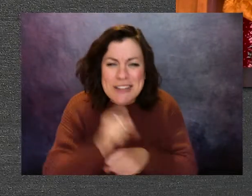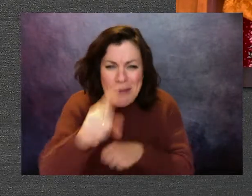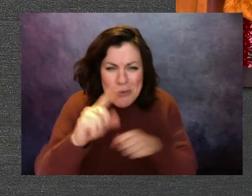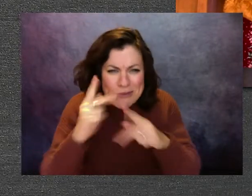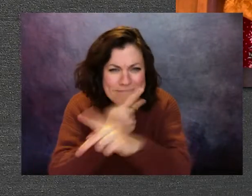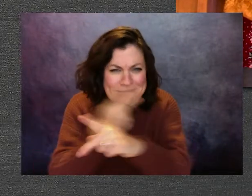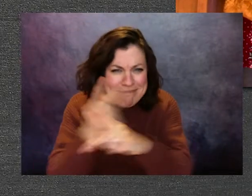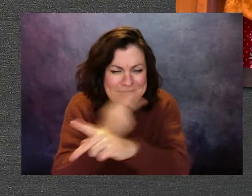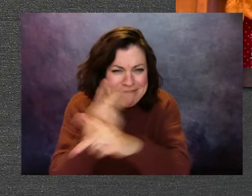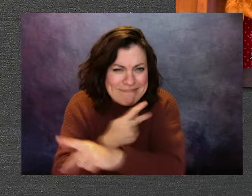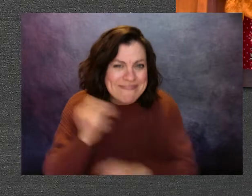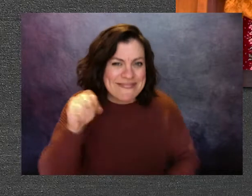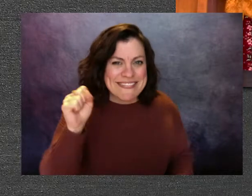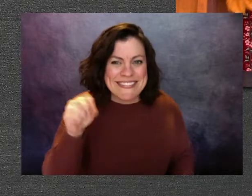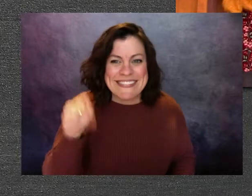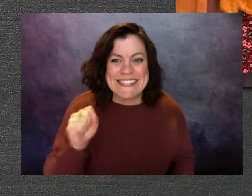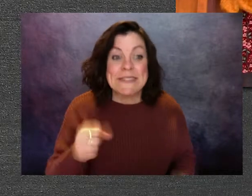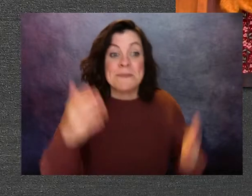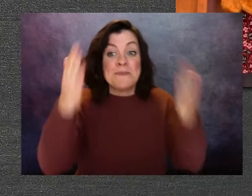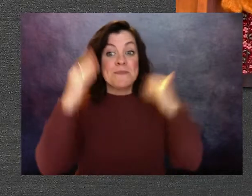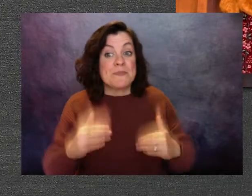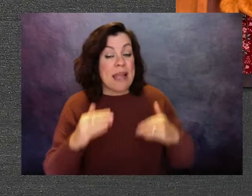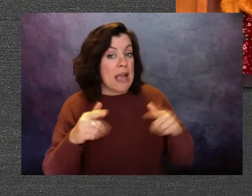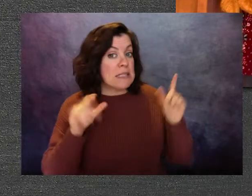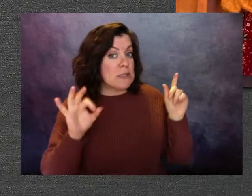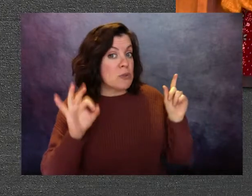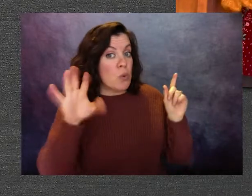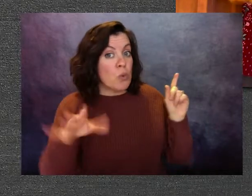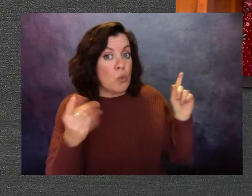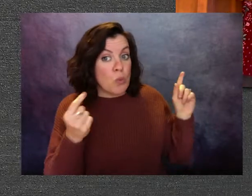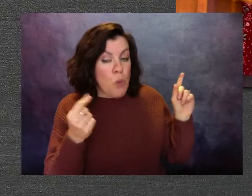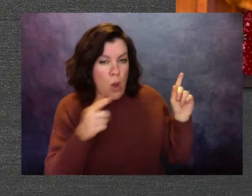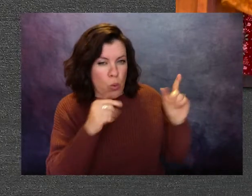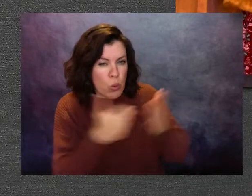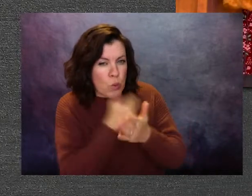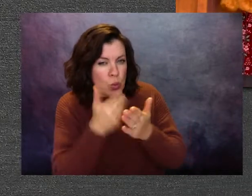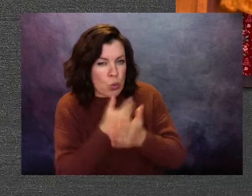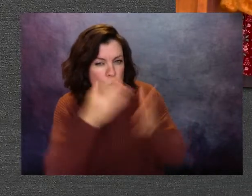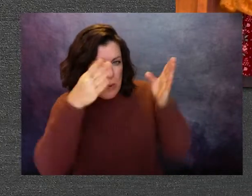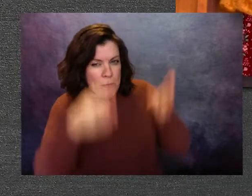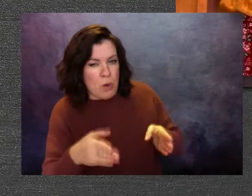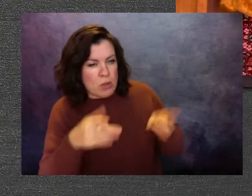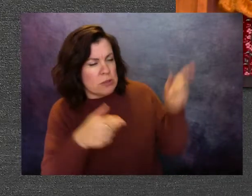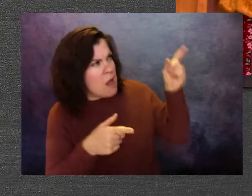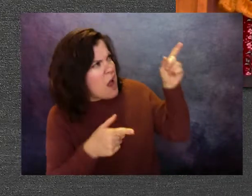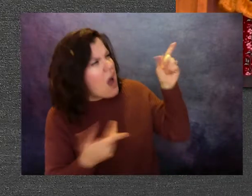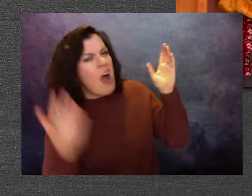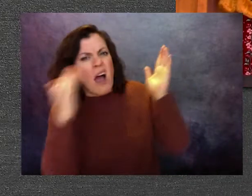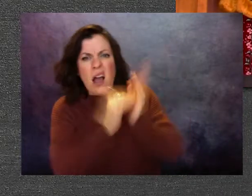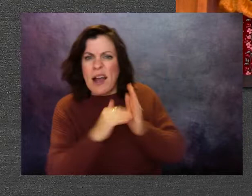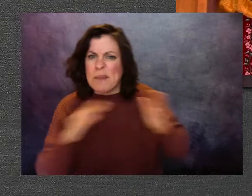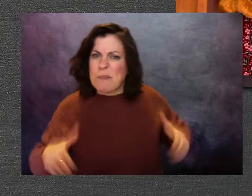Our next community helper. The first clue is some more pants, but these ones aren't like the firefighters.